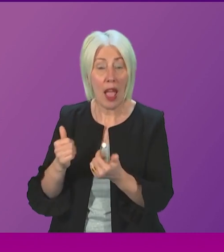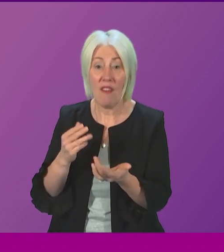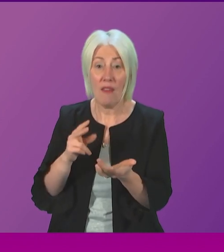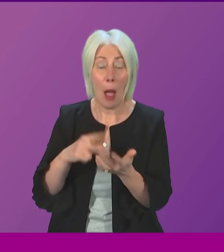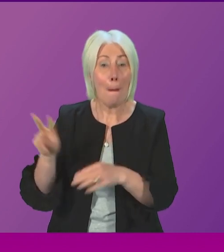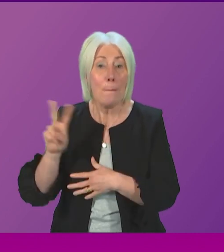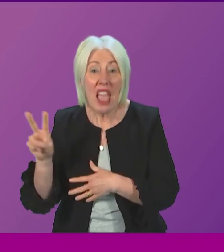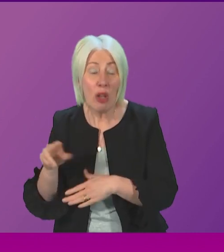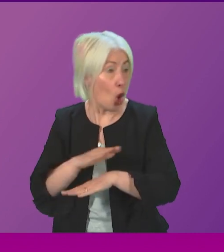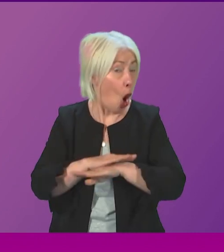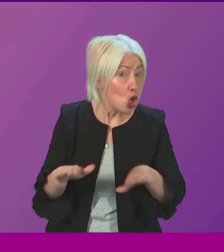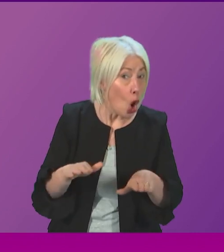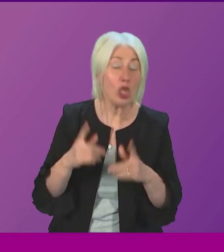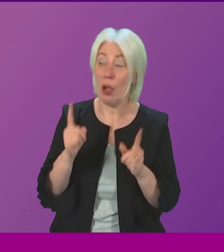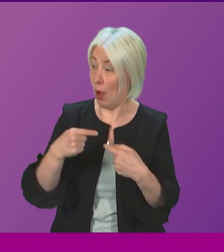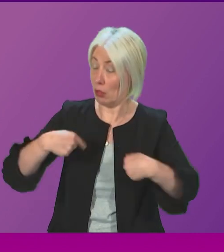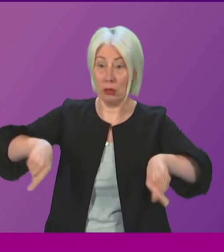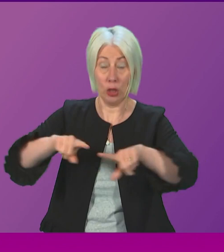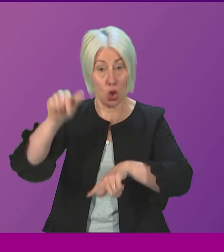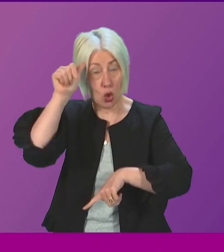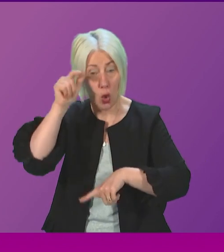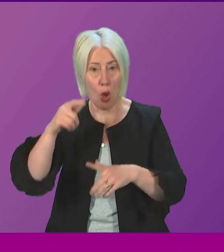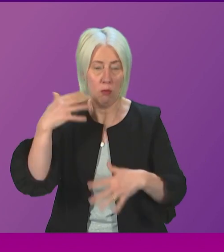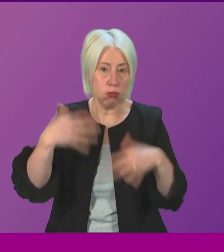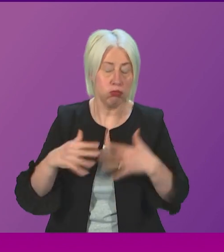are a parent or not, absolutely understands the hurt, harm and anxiety caused to young